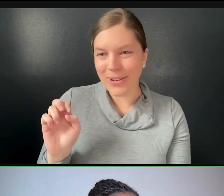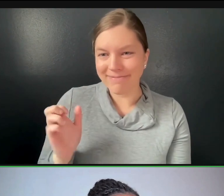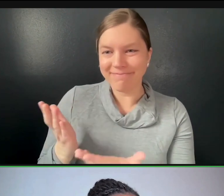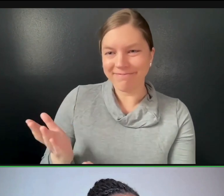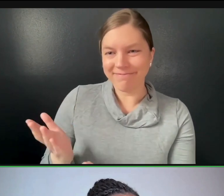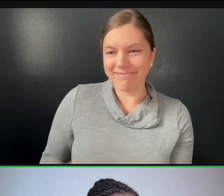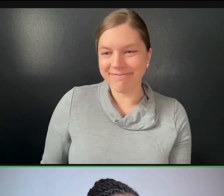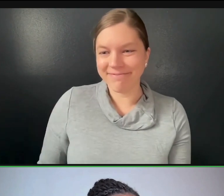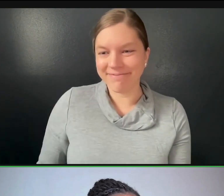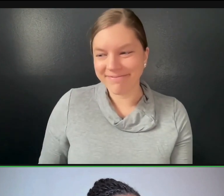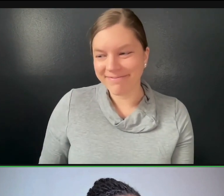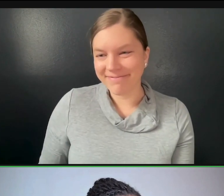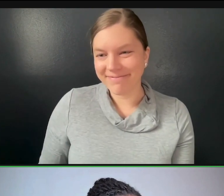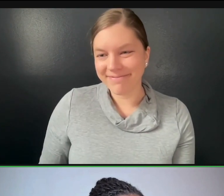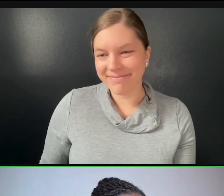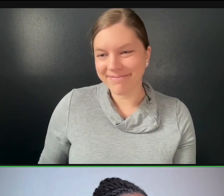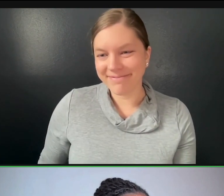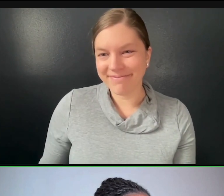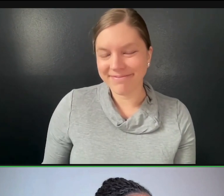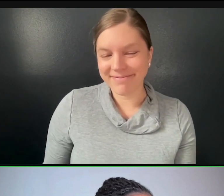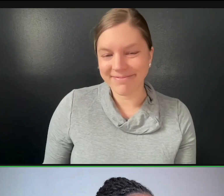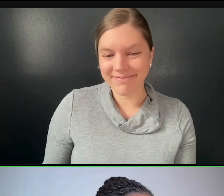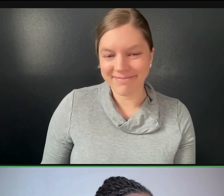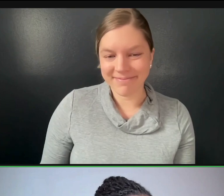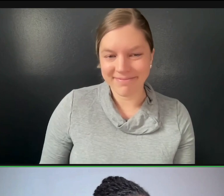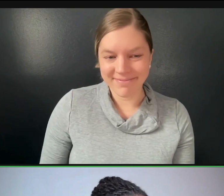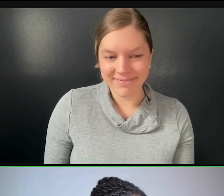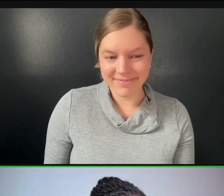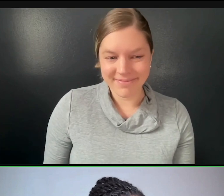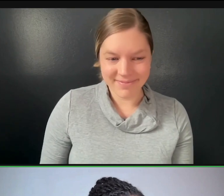I am now going to turn it over to my colleague Lauren.